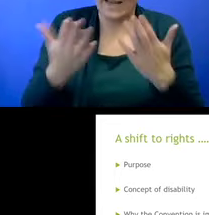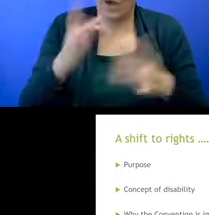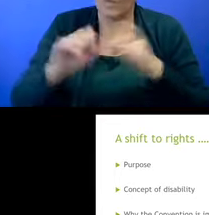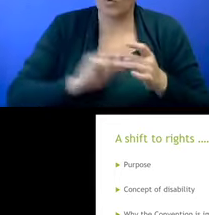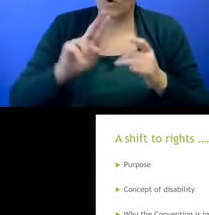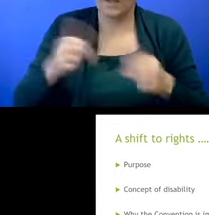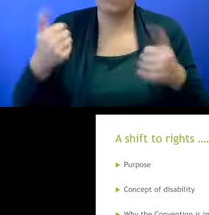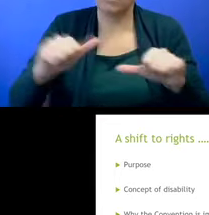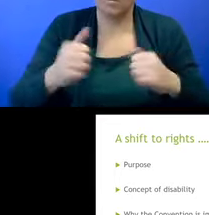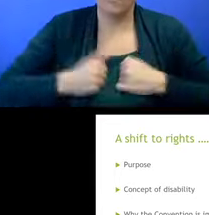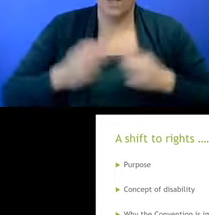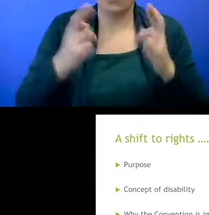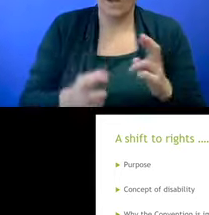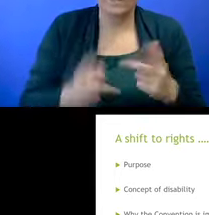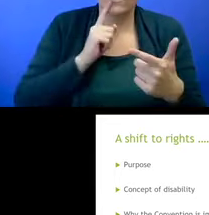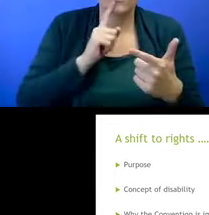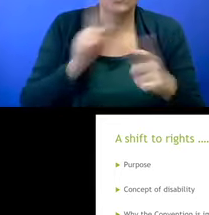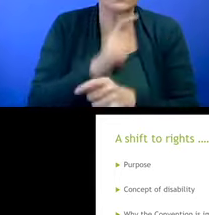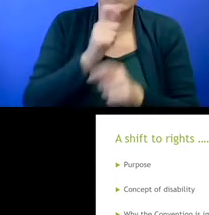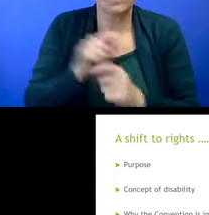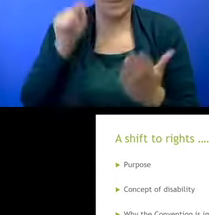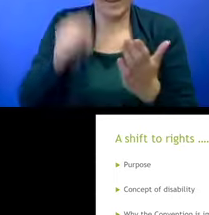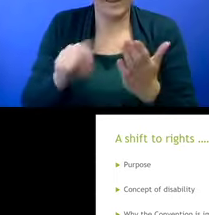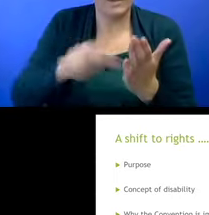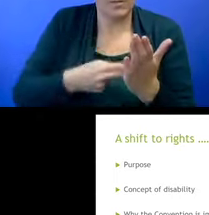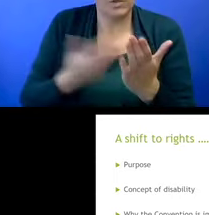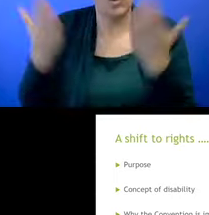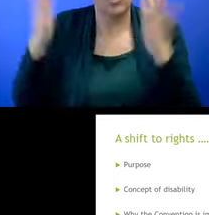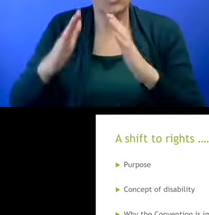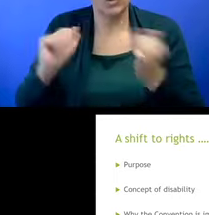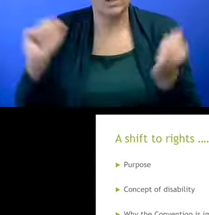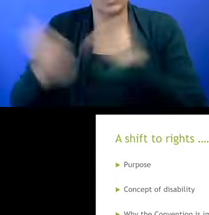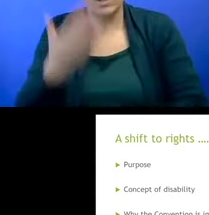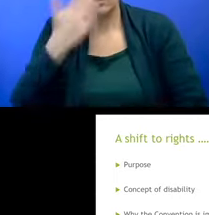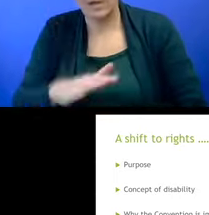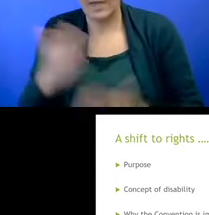but it also embodies an attitudinal shift in how people are being perceived.